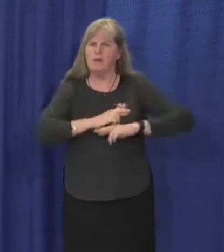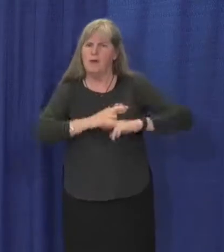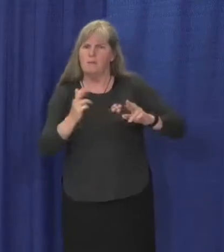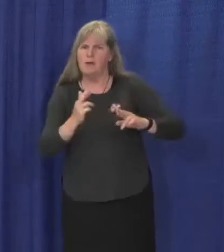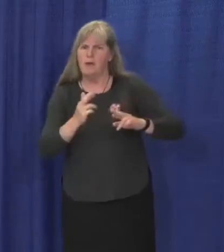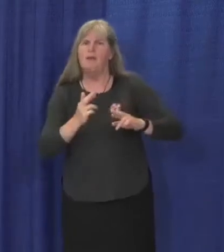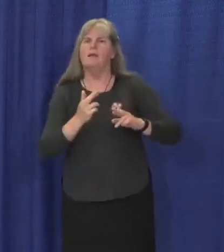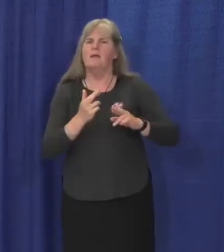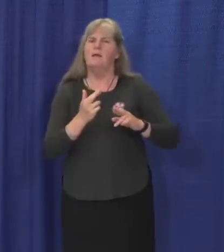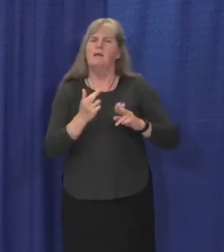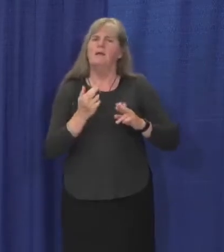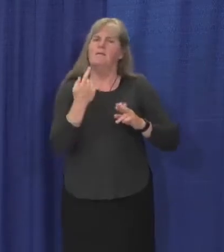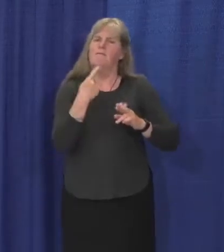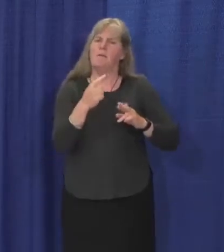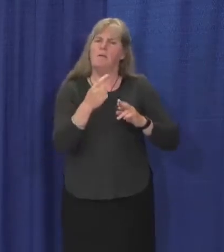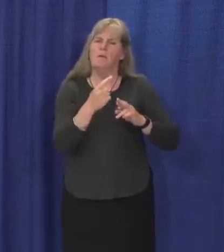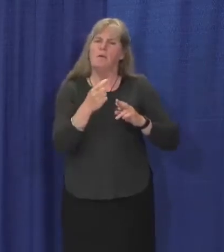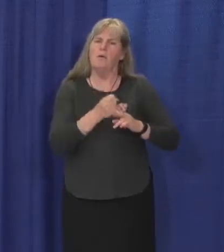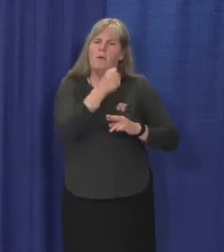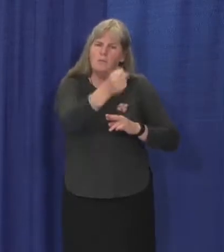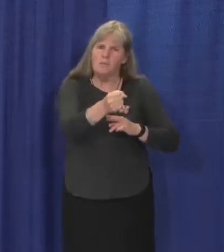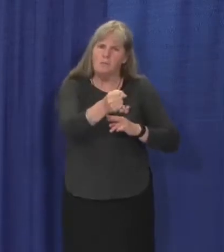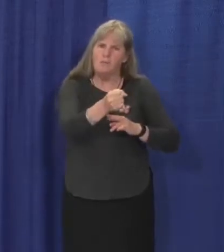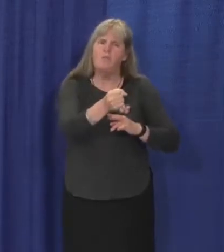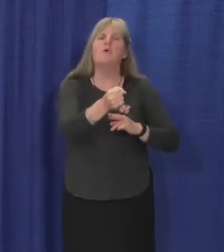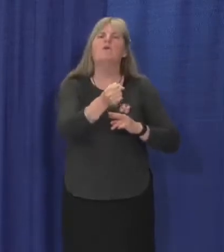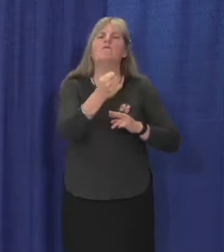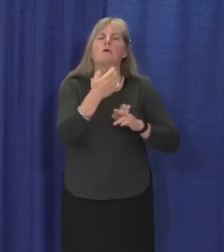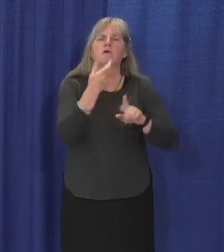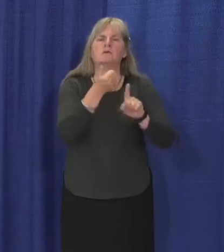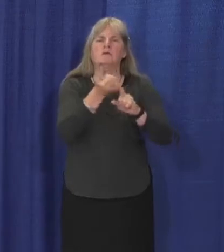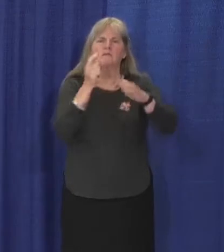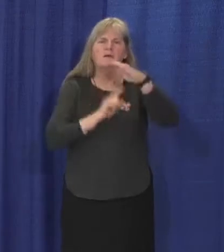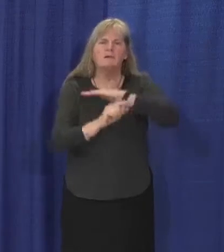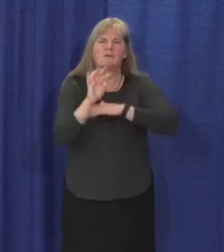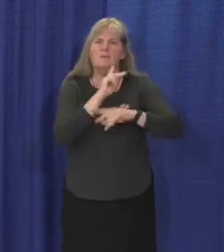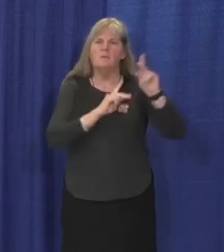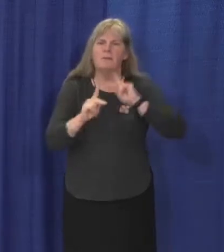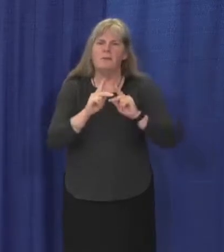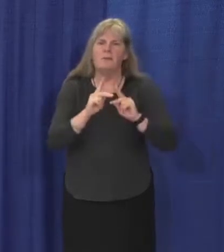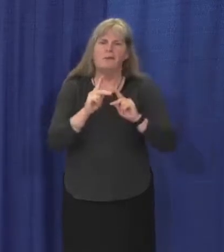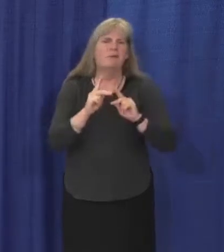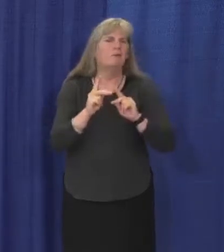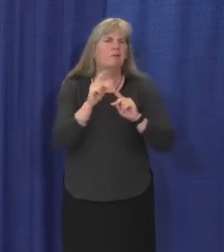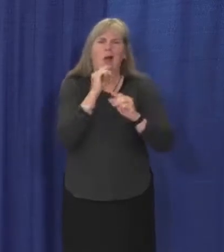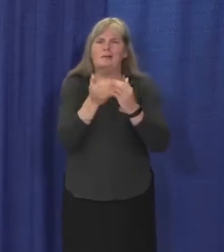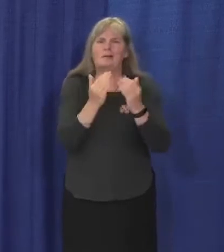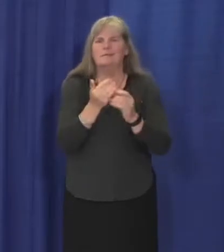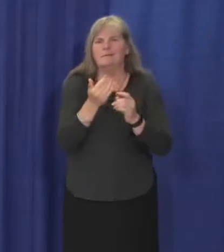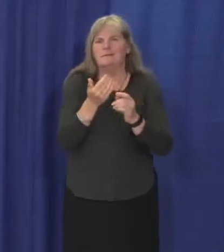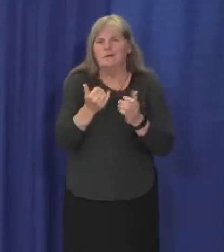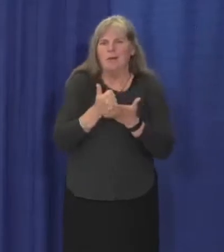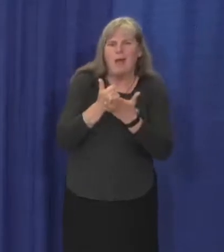individuals and are working to provide appropriate placements supervision and support.